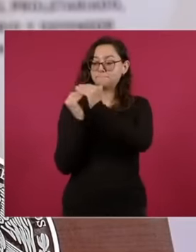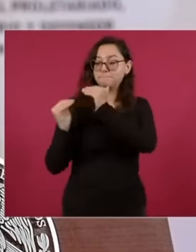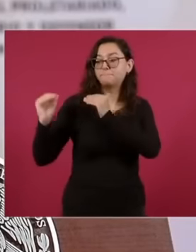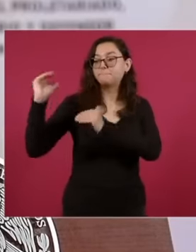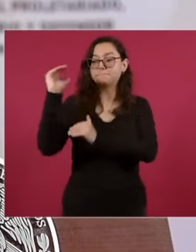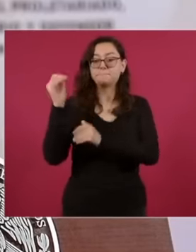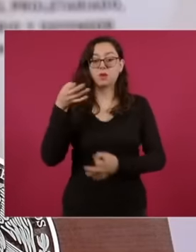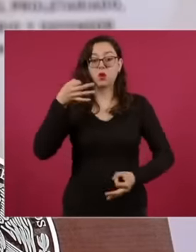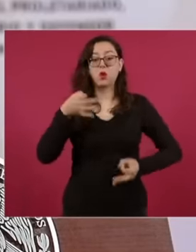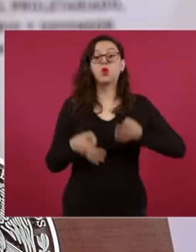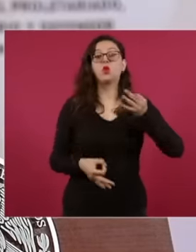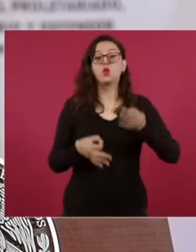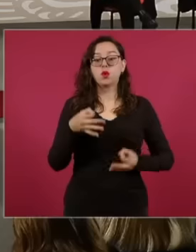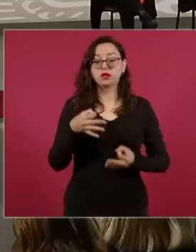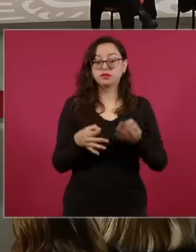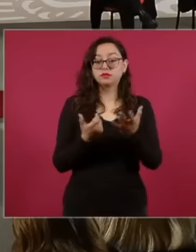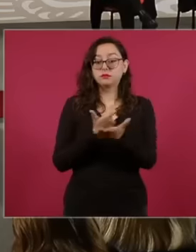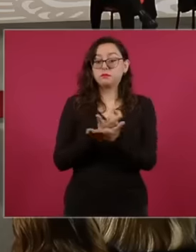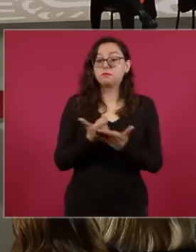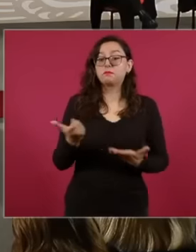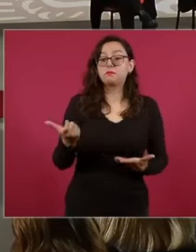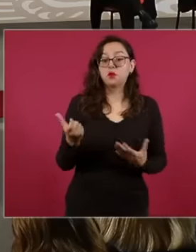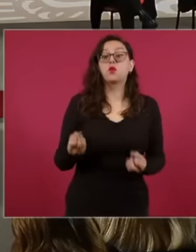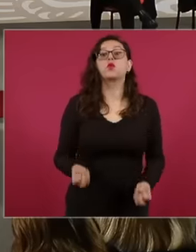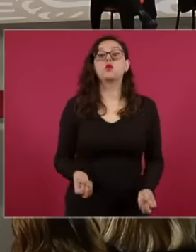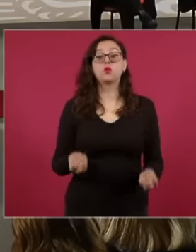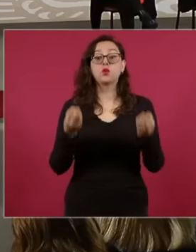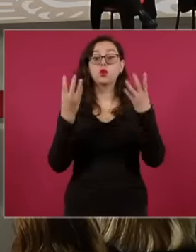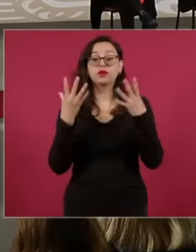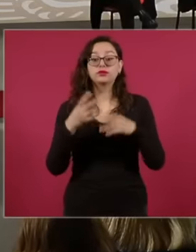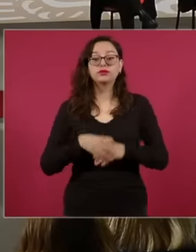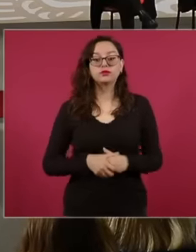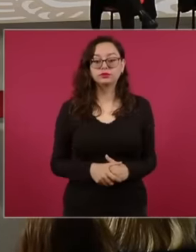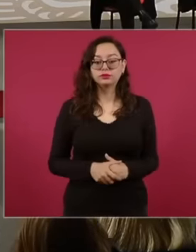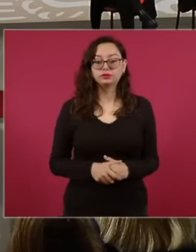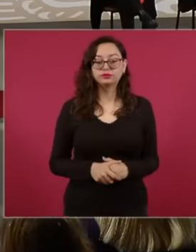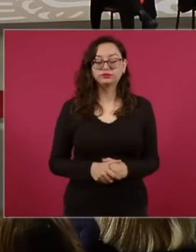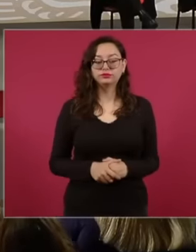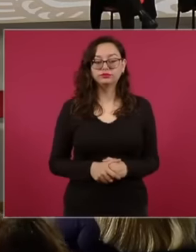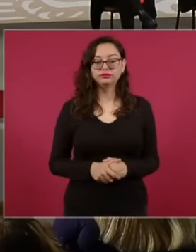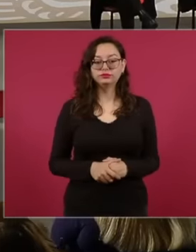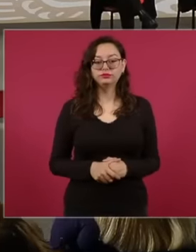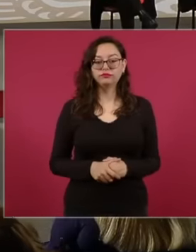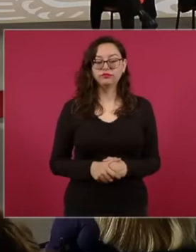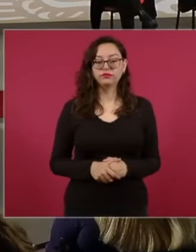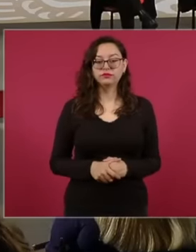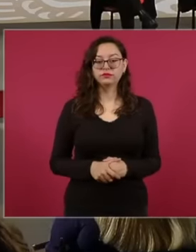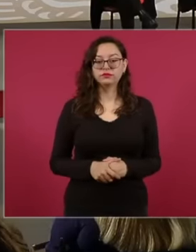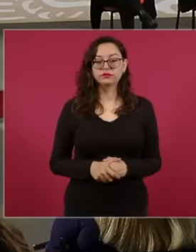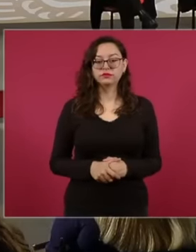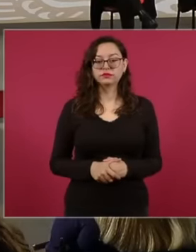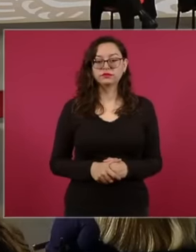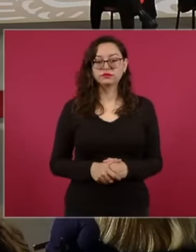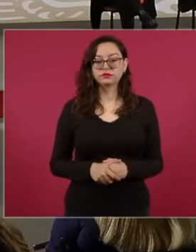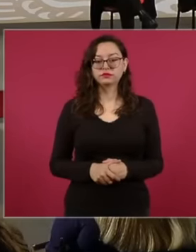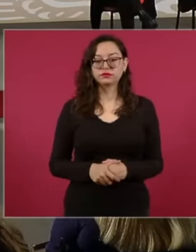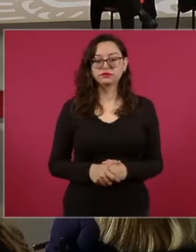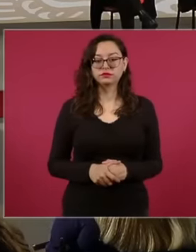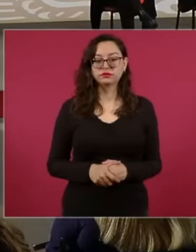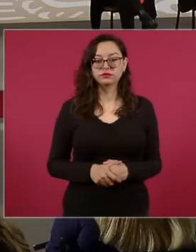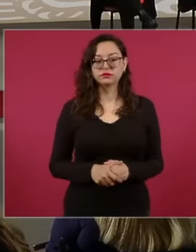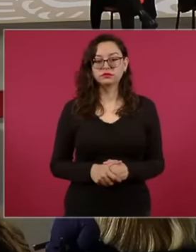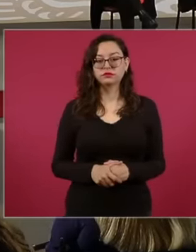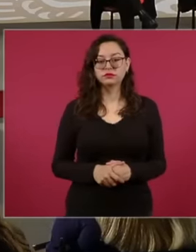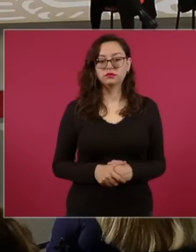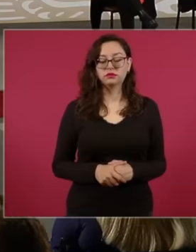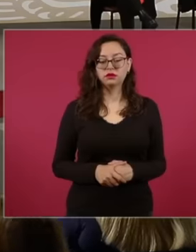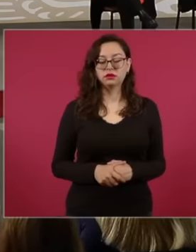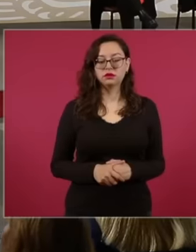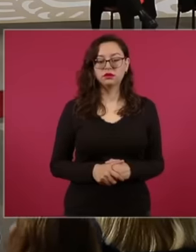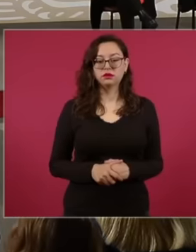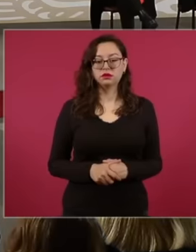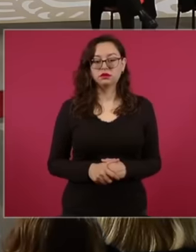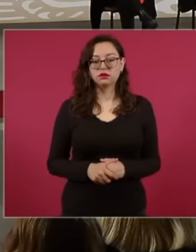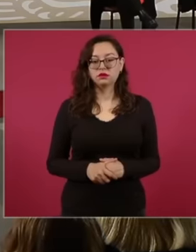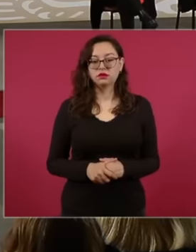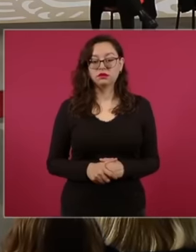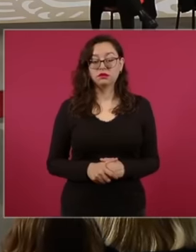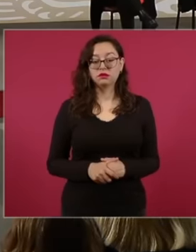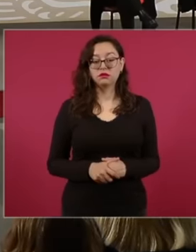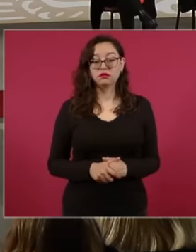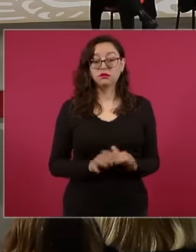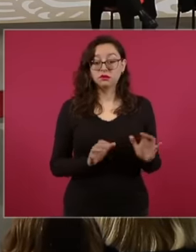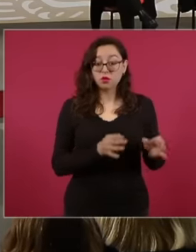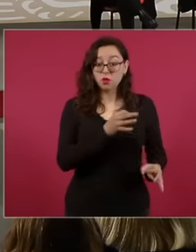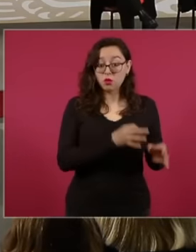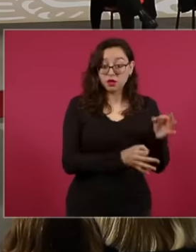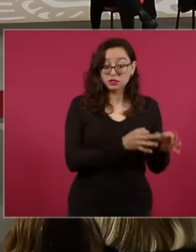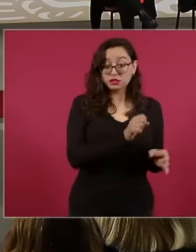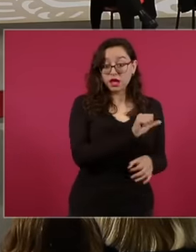eh, we can go from lowest to highest, very well, eh